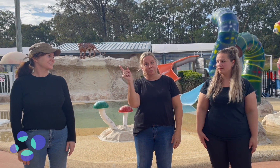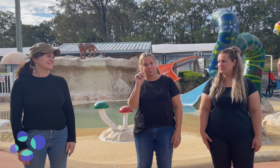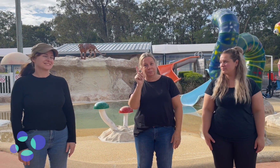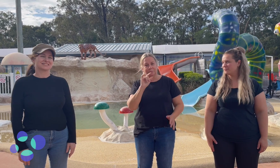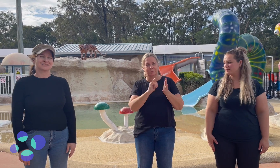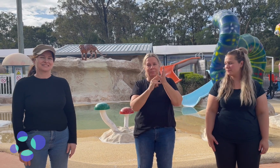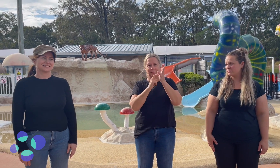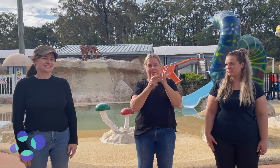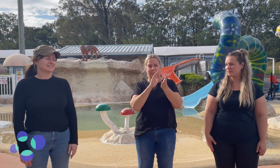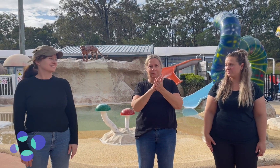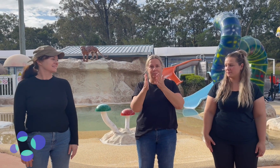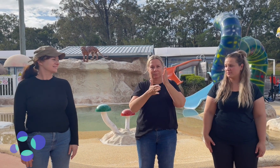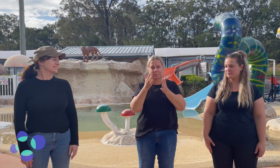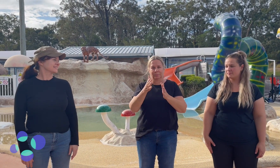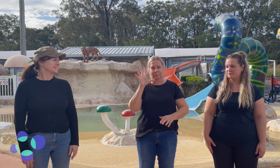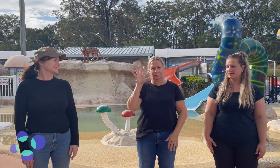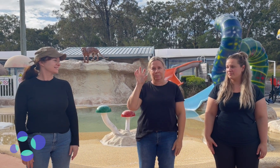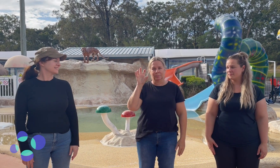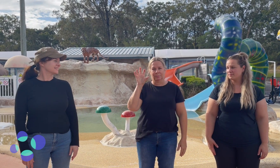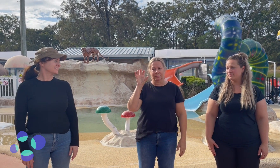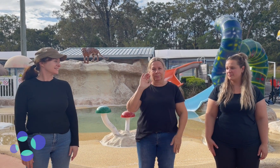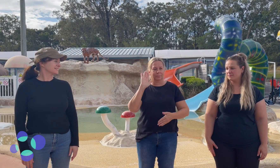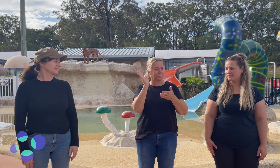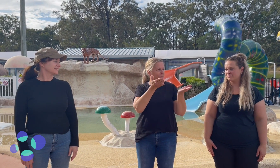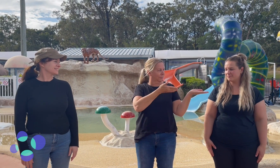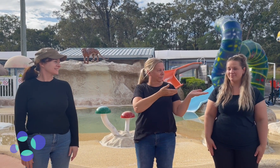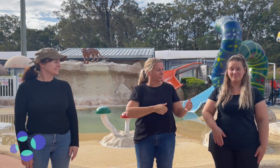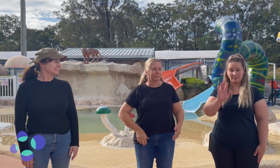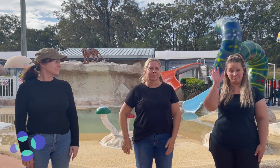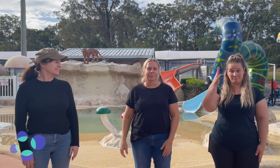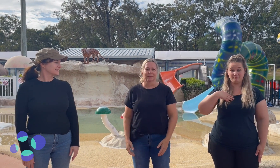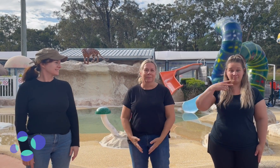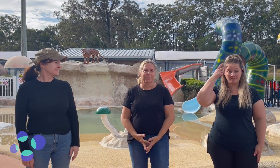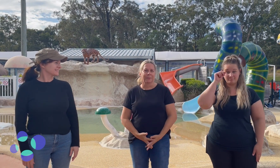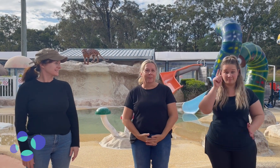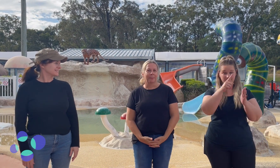Hello, my name is Sarah.